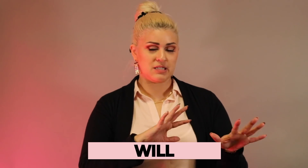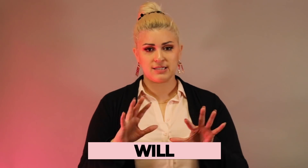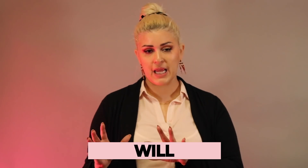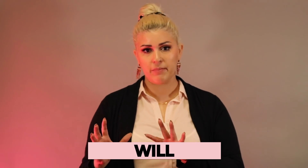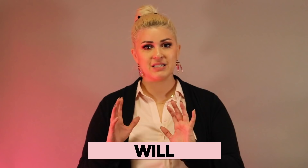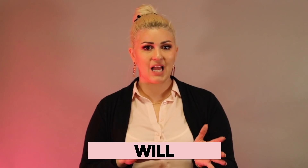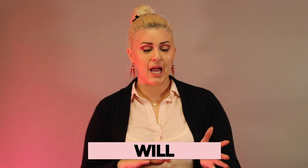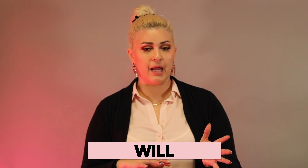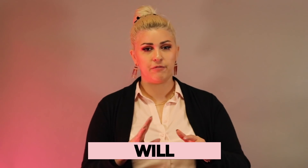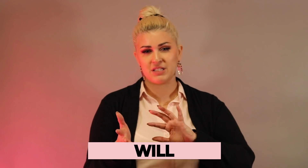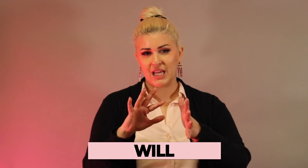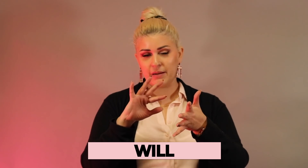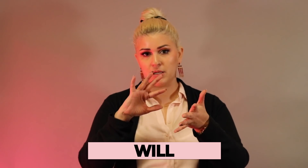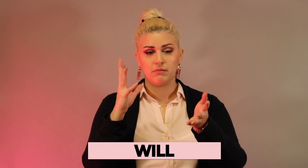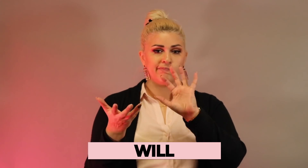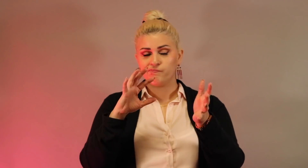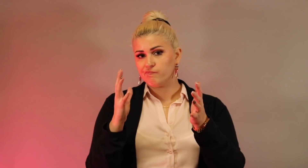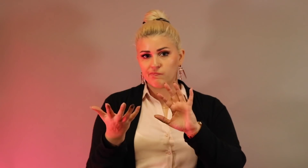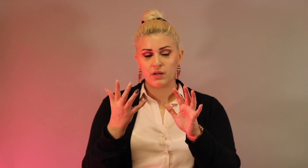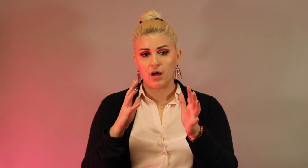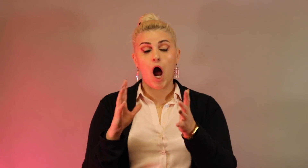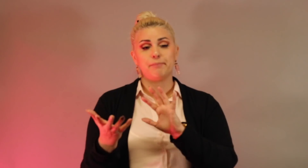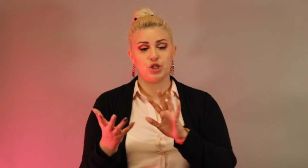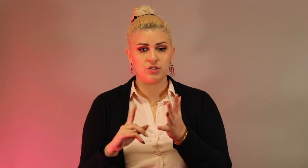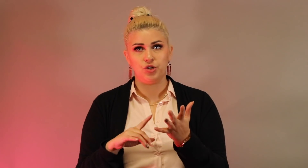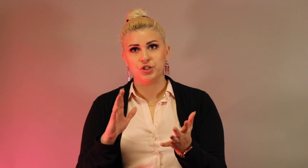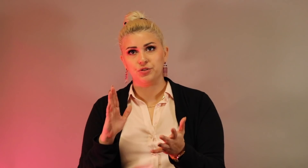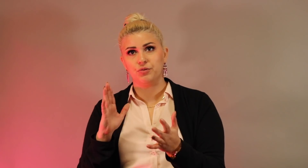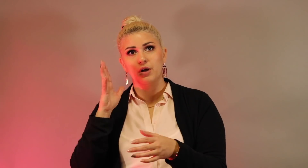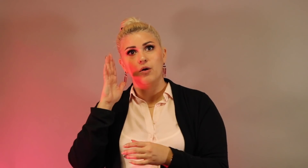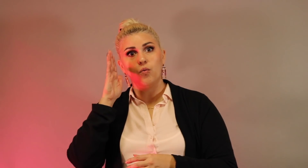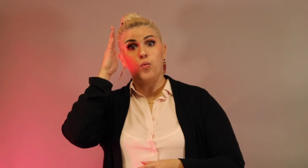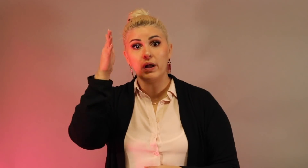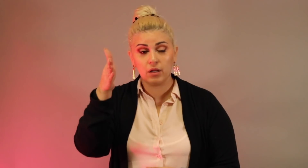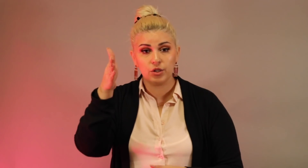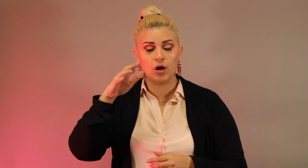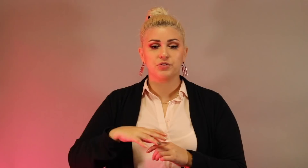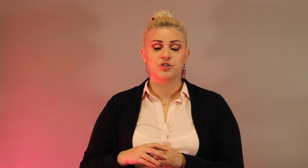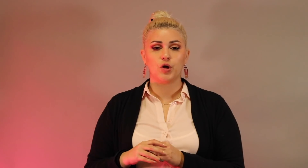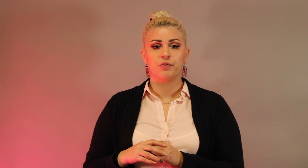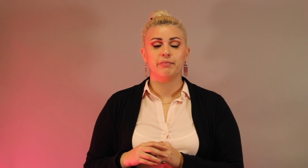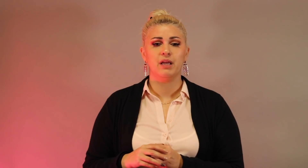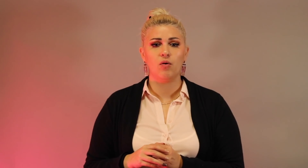is the same sign for the same options. You could do, will you go to the store with me?